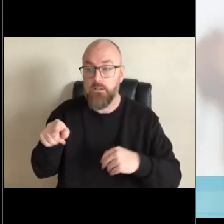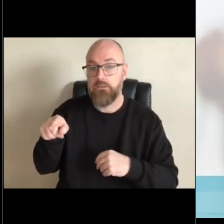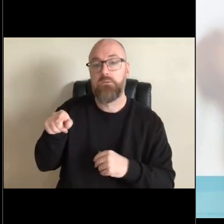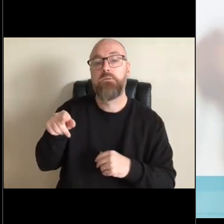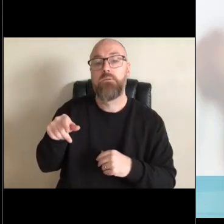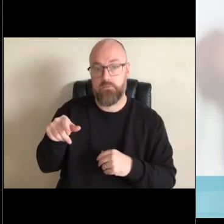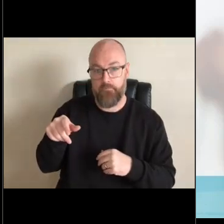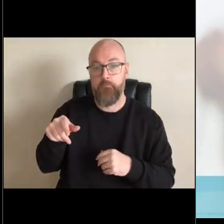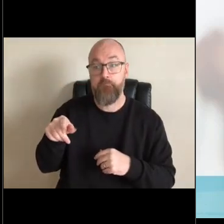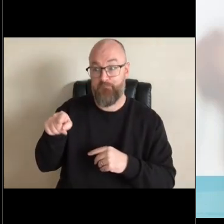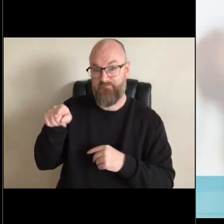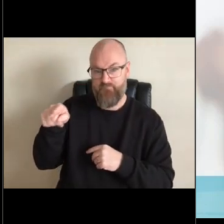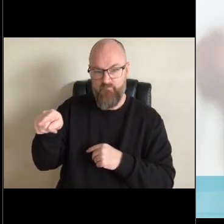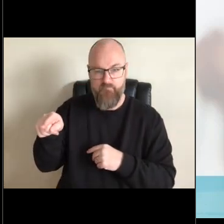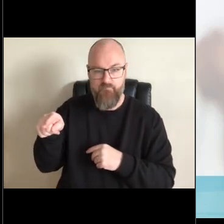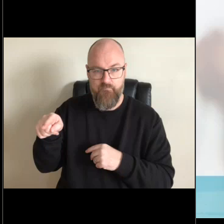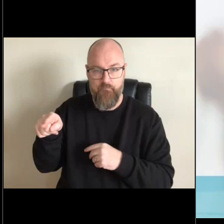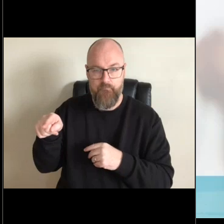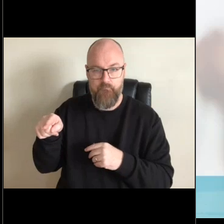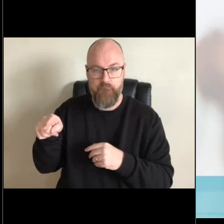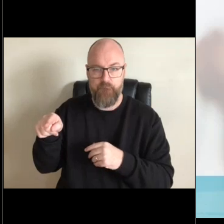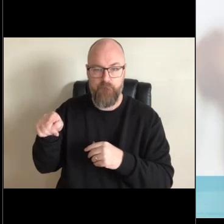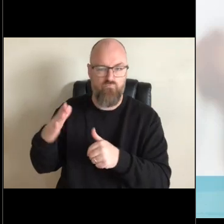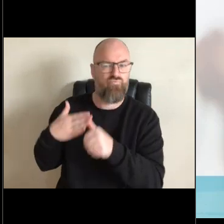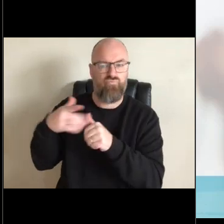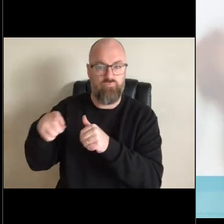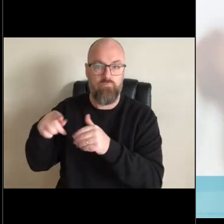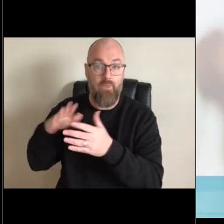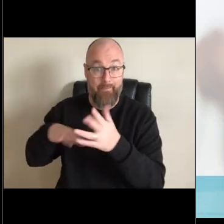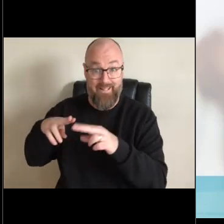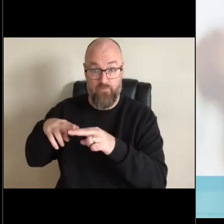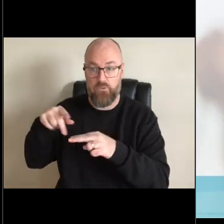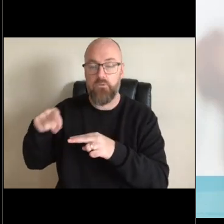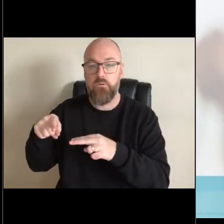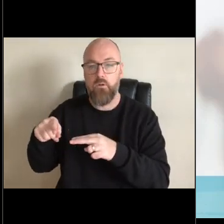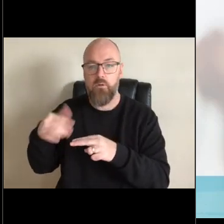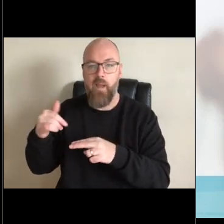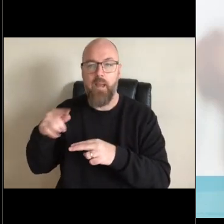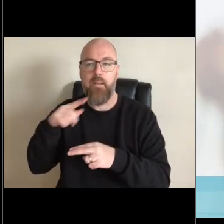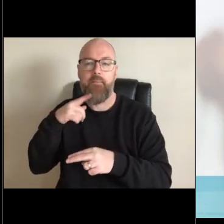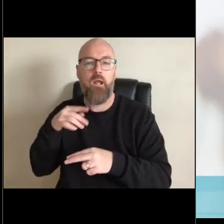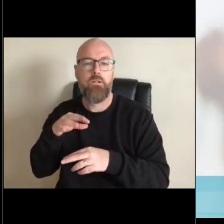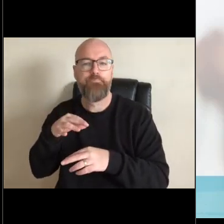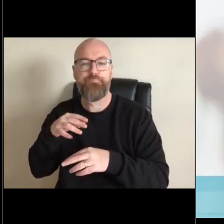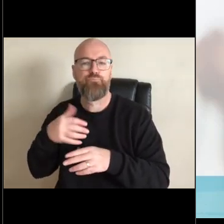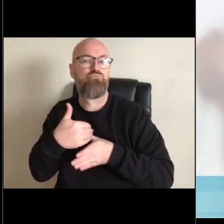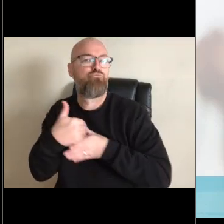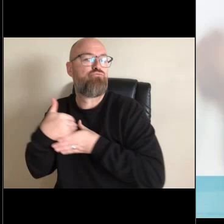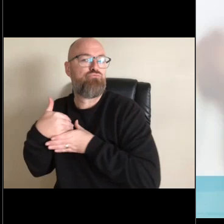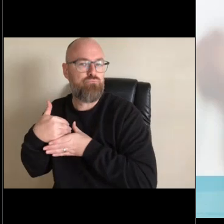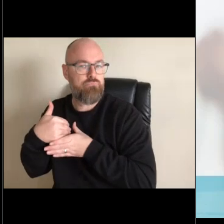of the children and um may not be supporting the children to attend the time that's um in